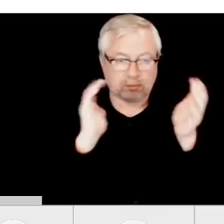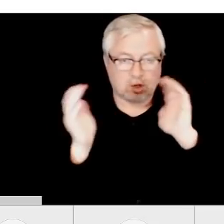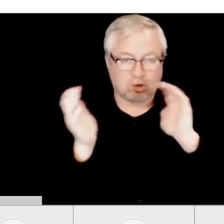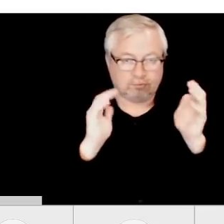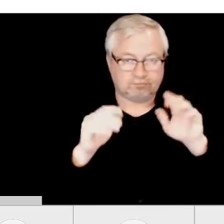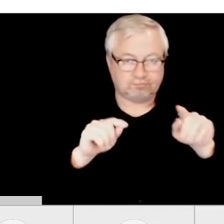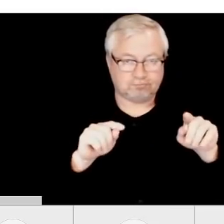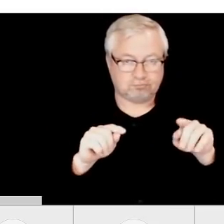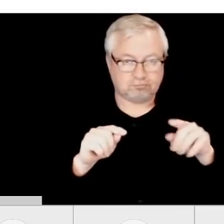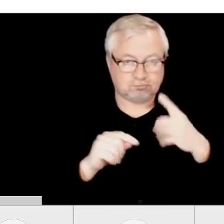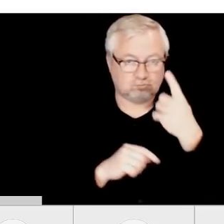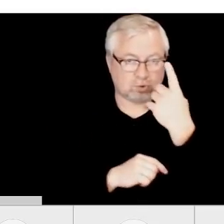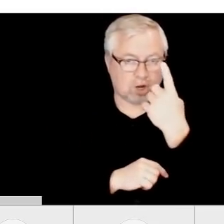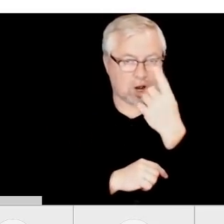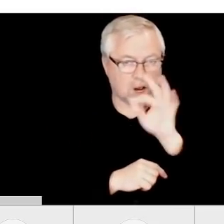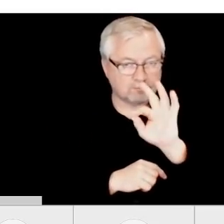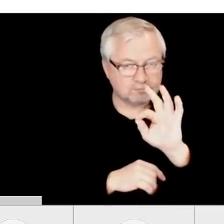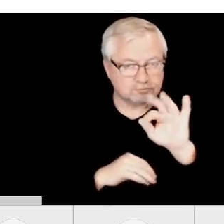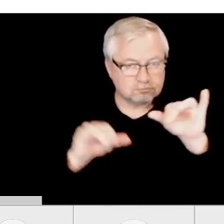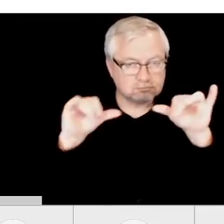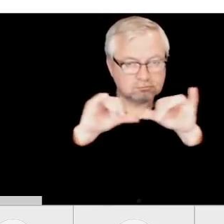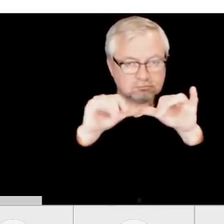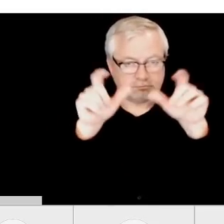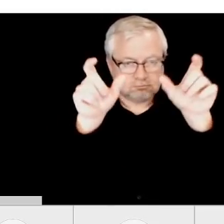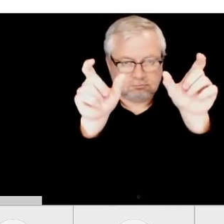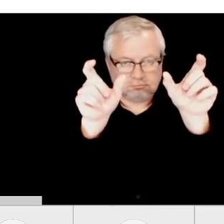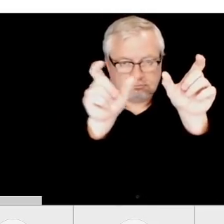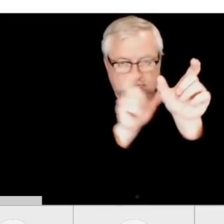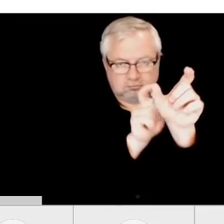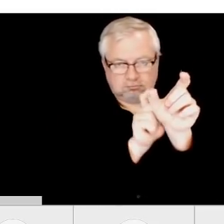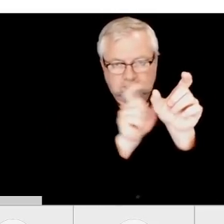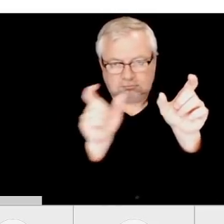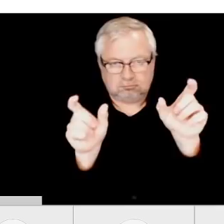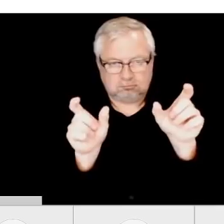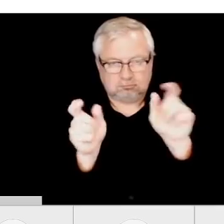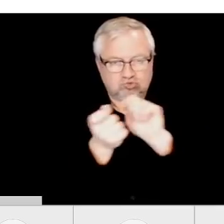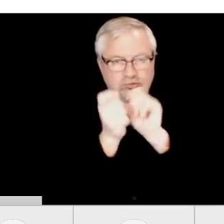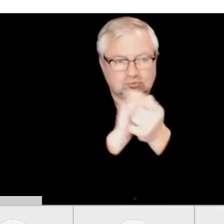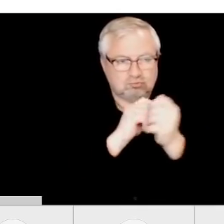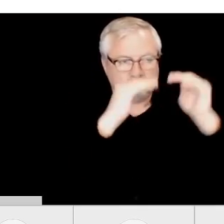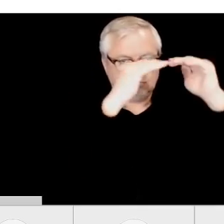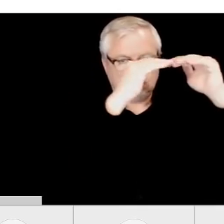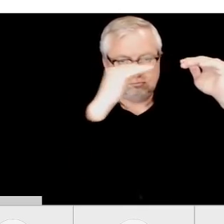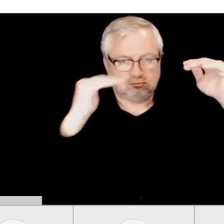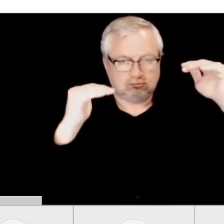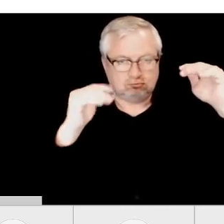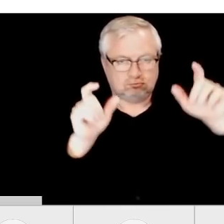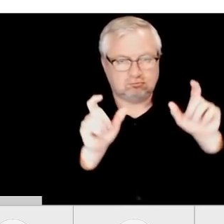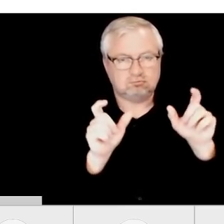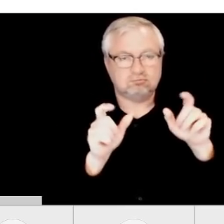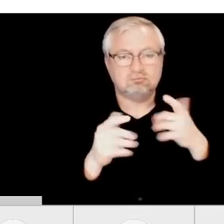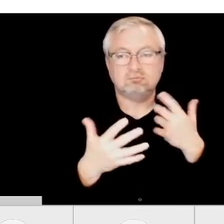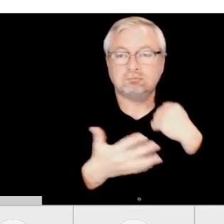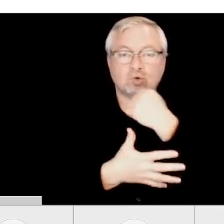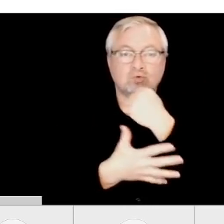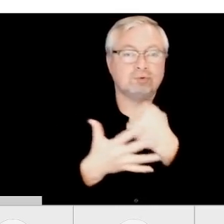That was kind of one of the first changes and priorities that was made in